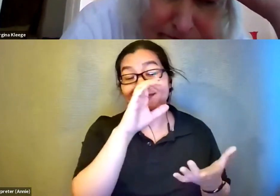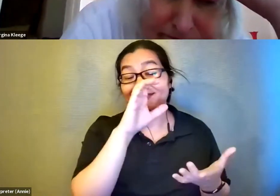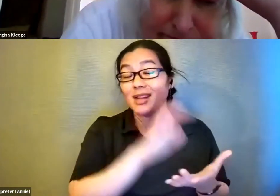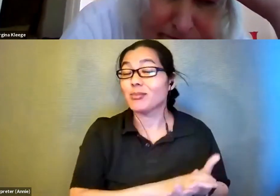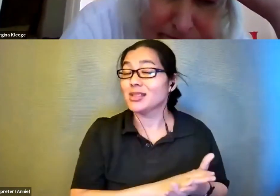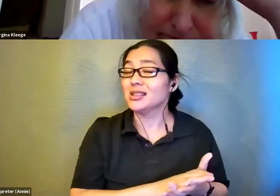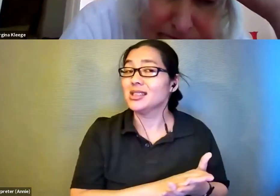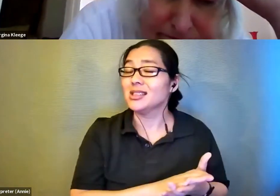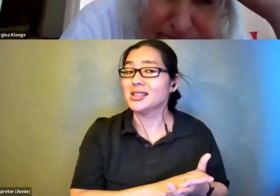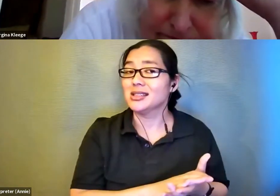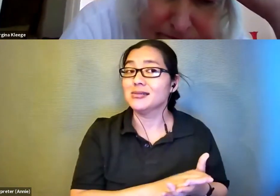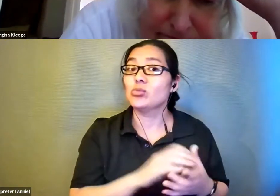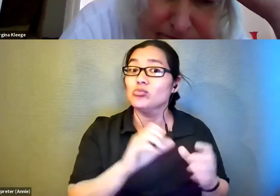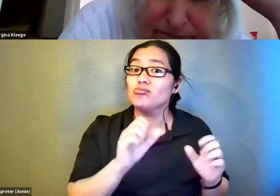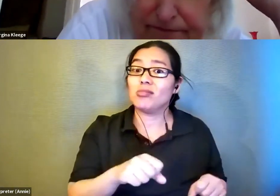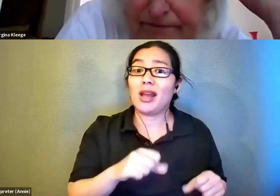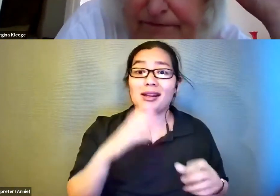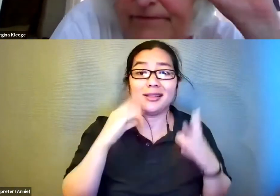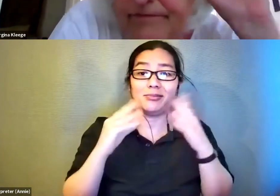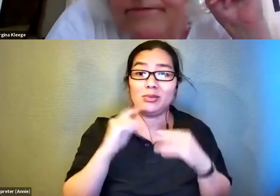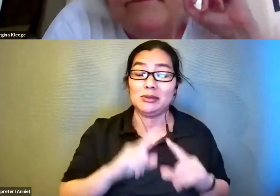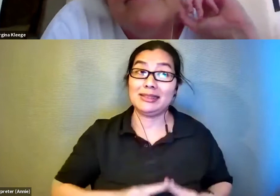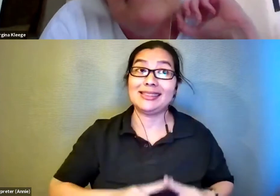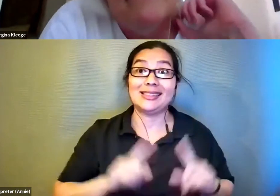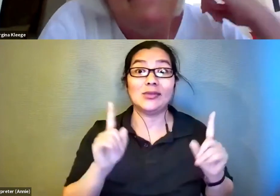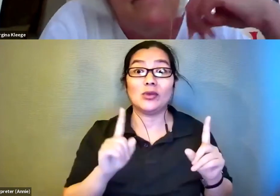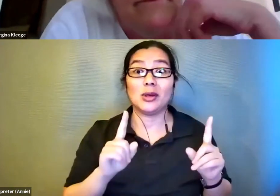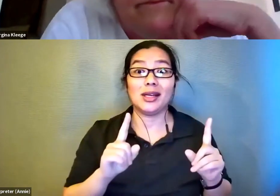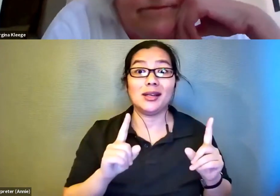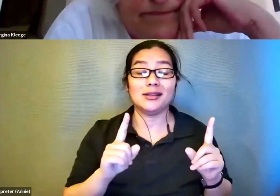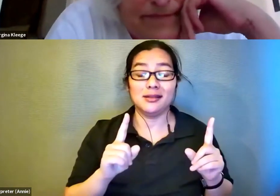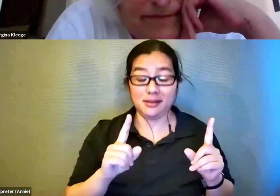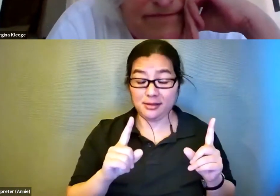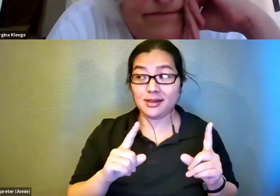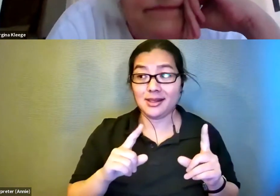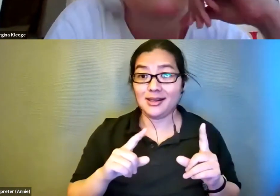things differently by getting different parts of your hand onto the